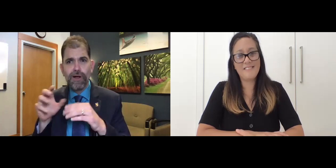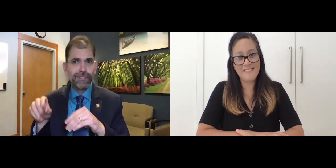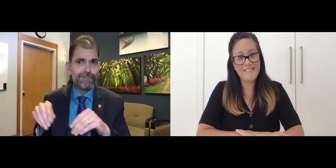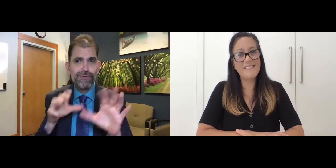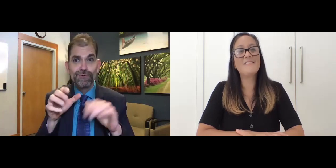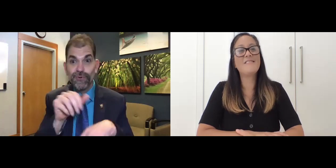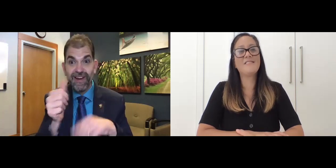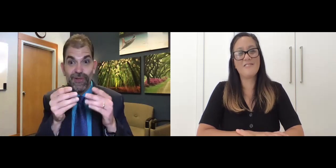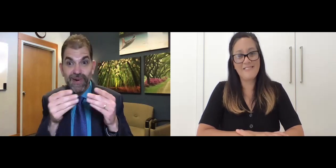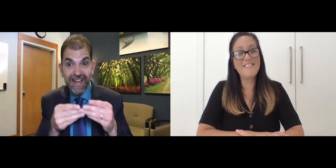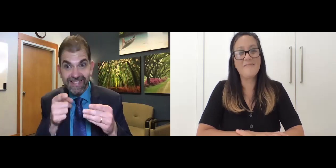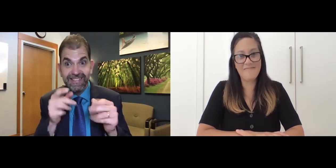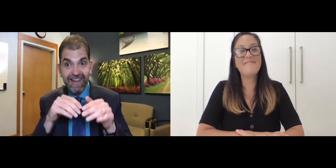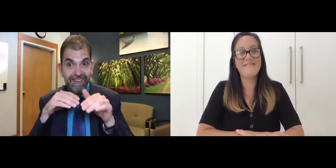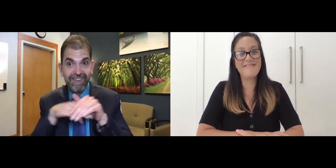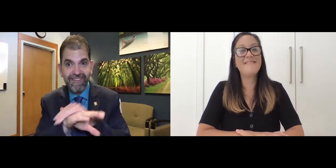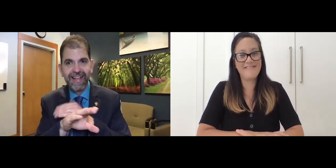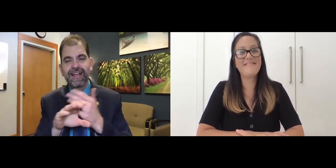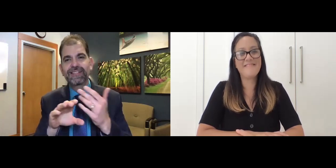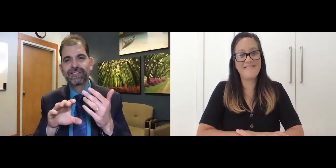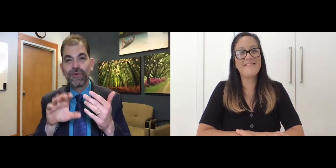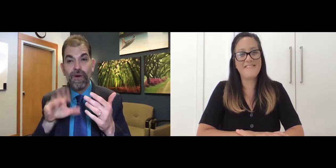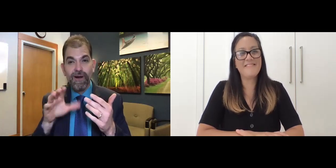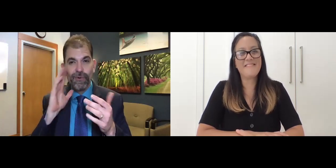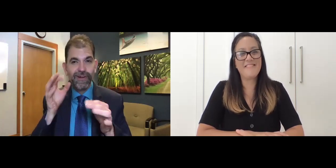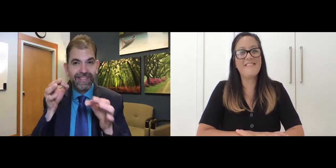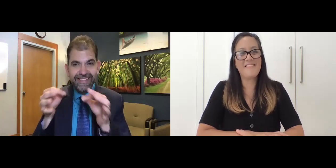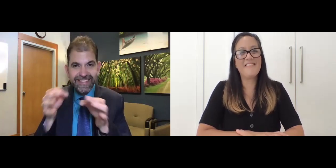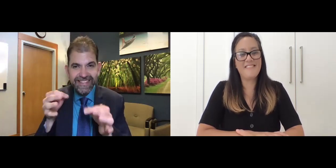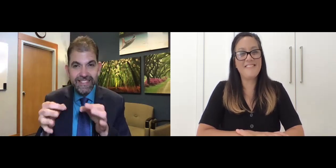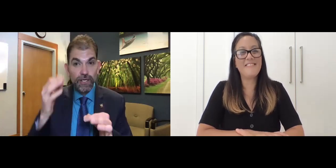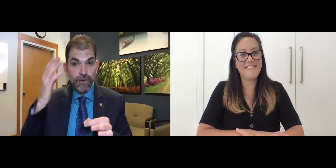or just move somewhere, anywhere where her kids could actually go to school.